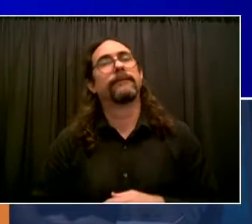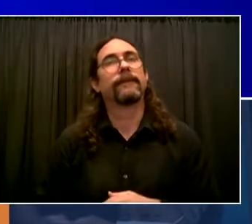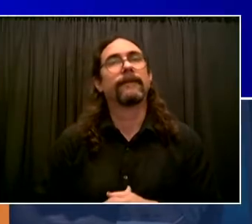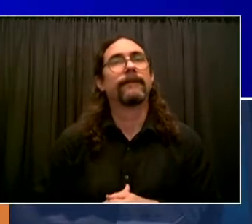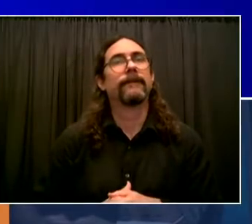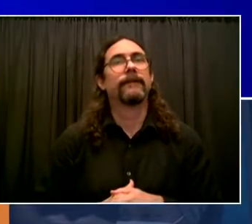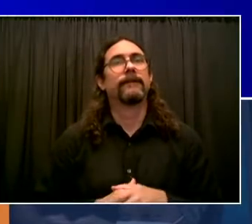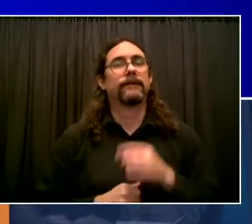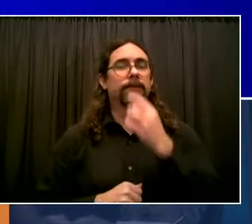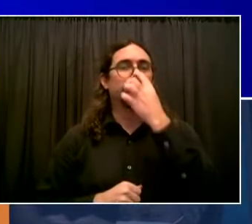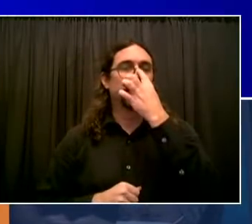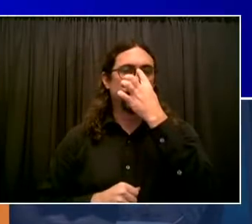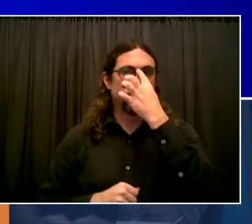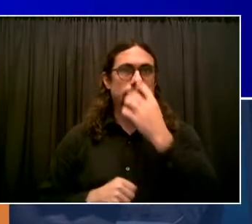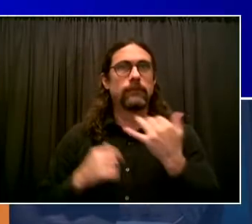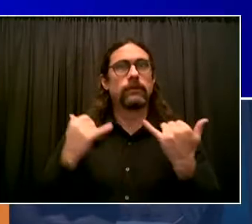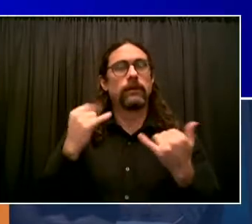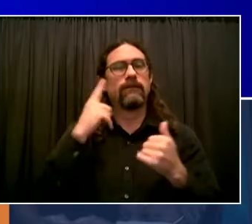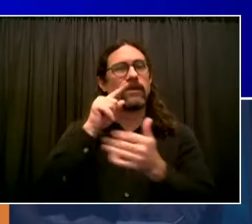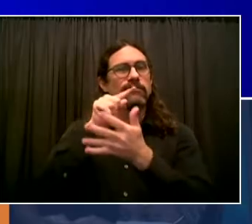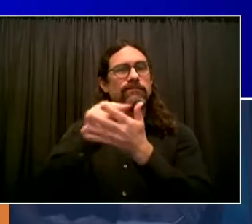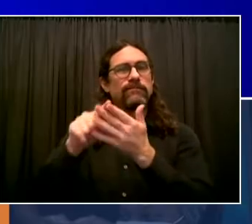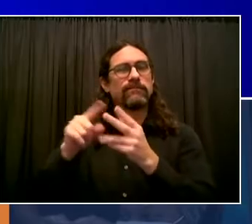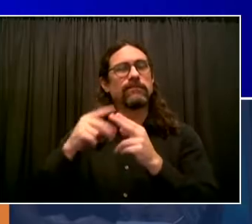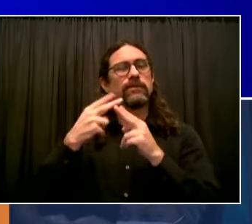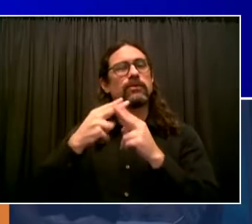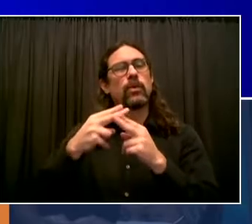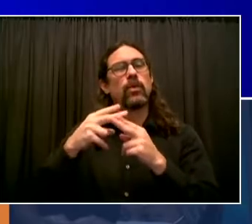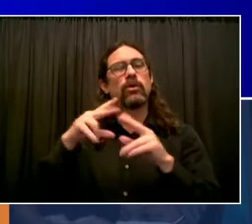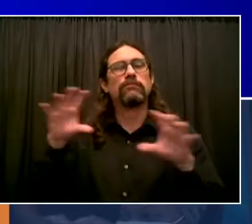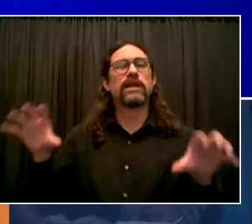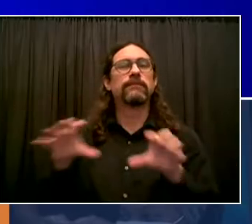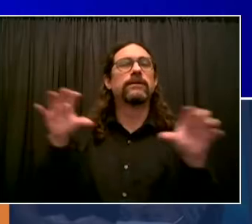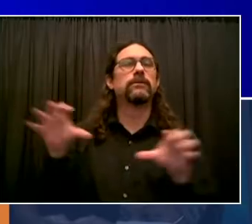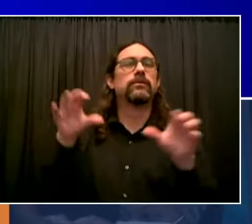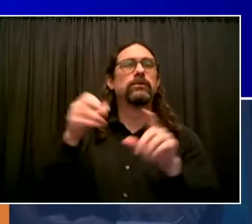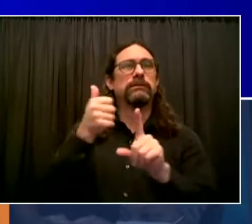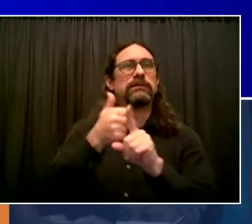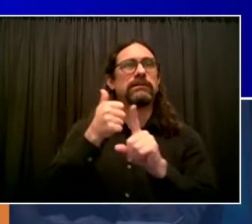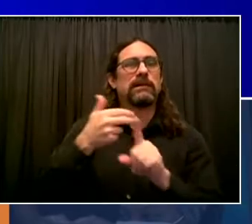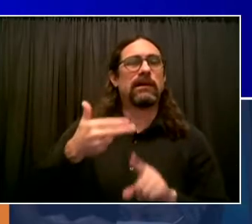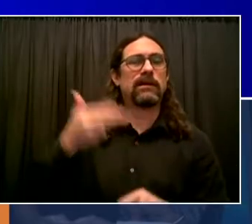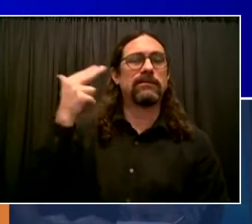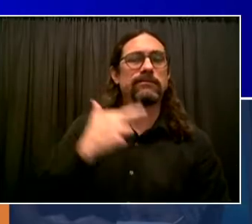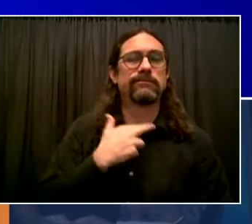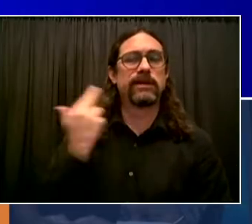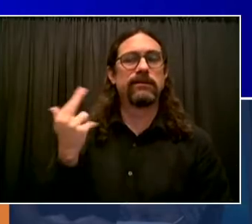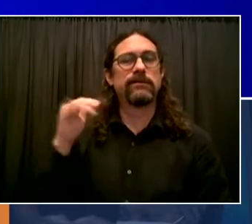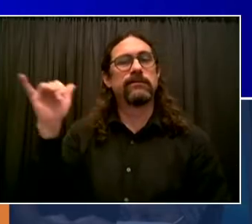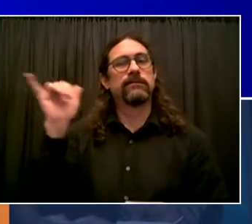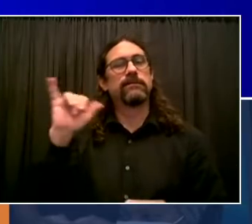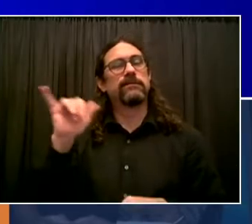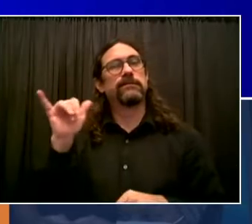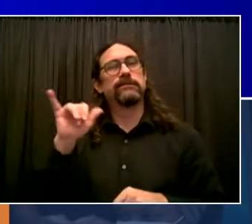KIDS, KIDS 12 YEARS OLD AND UP, RULES HAVE BEEN IN PLACE FOR HIGH RISK, EXTRACURRICULAR